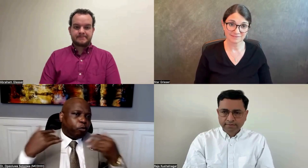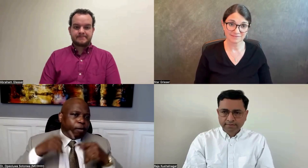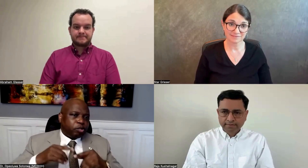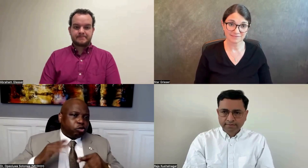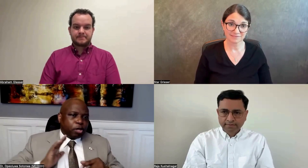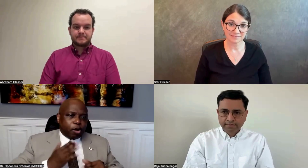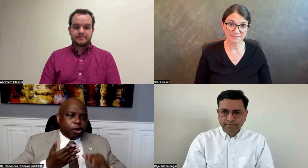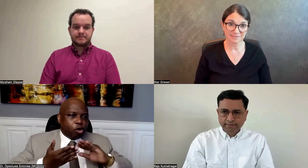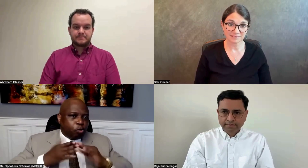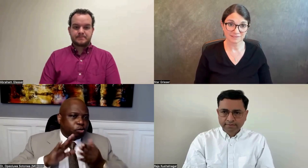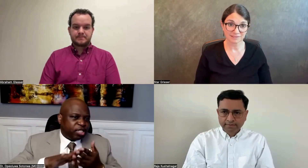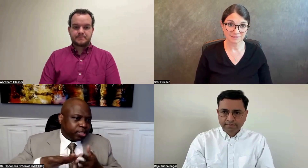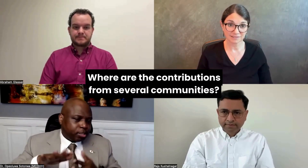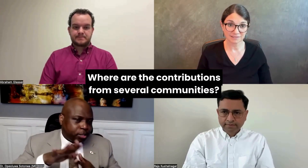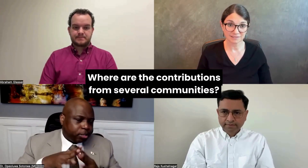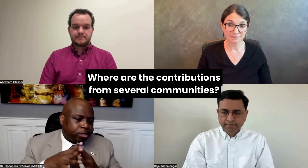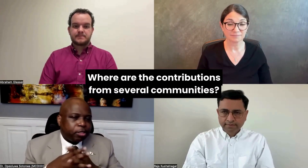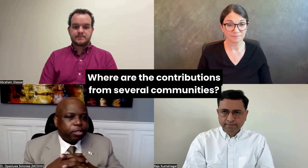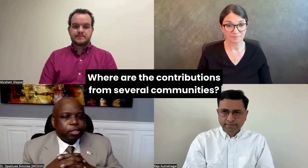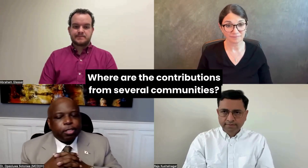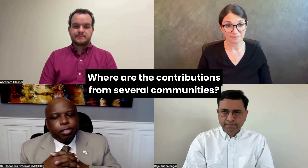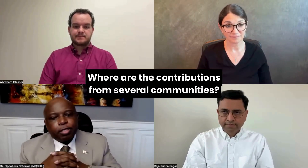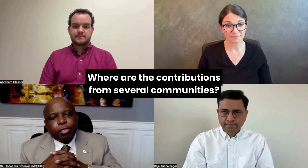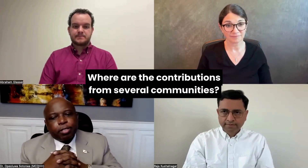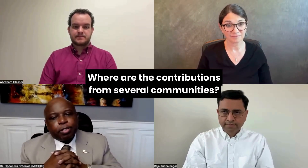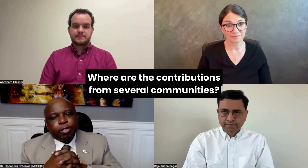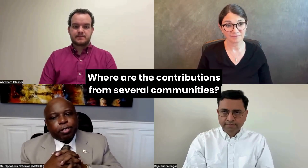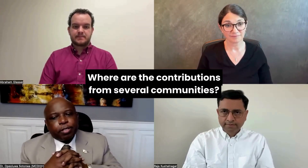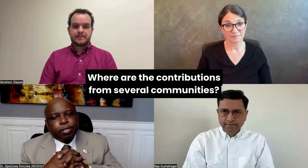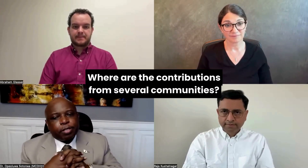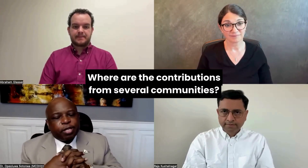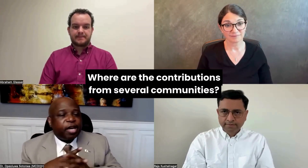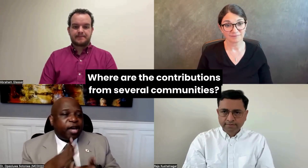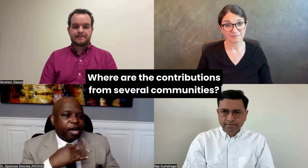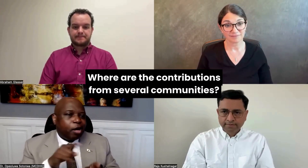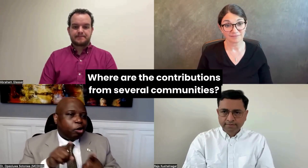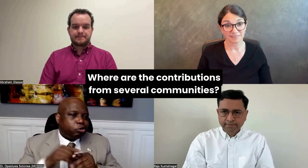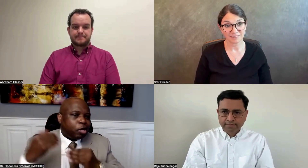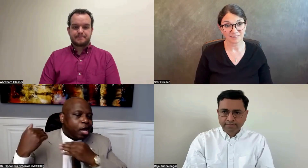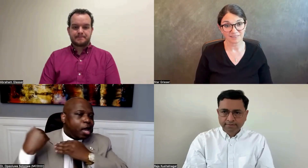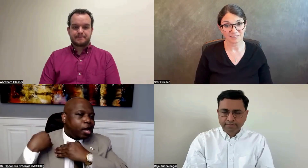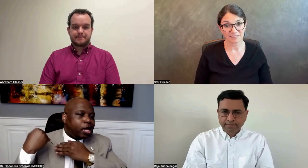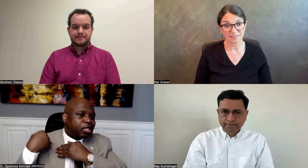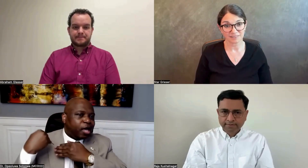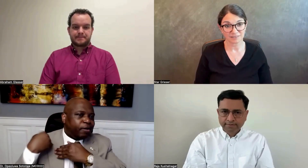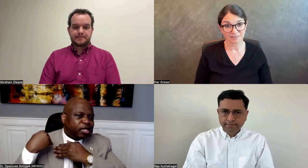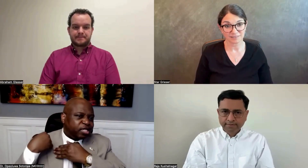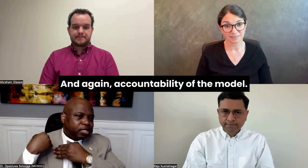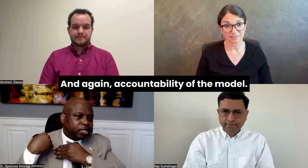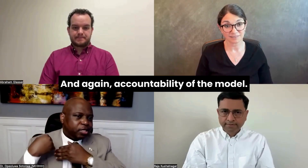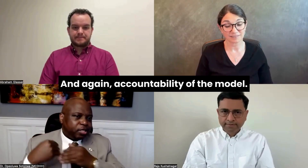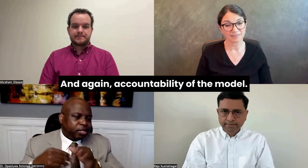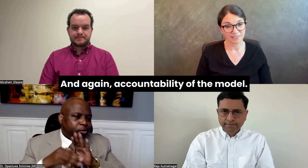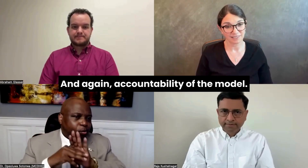Where are the contributions from several communities? And again, accountability of the model.